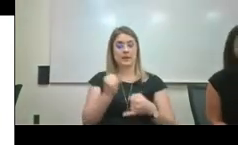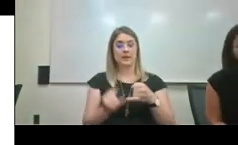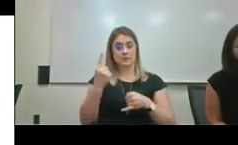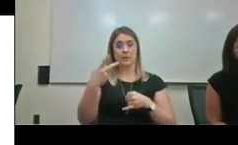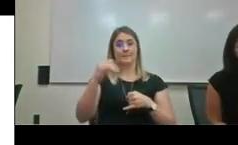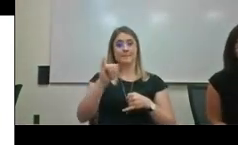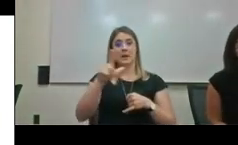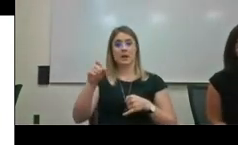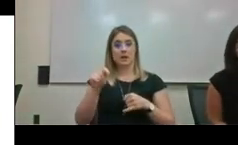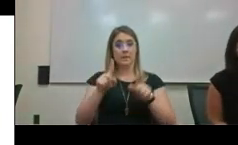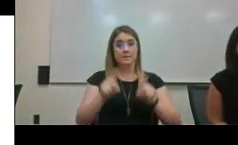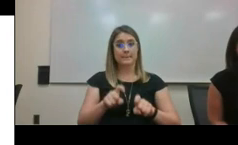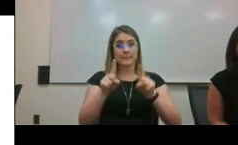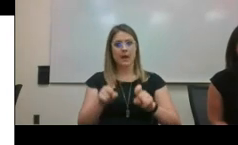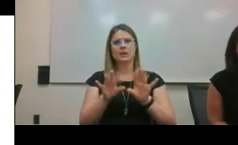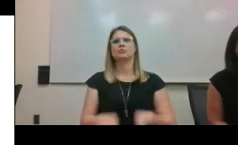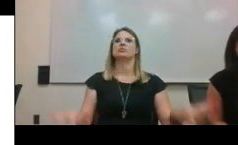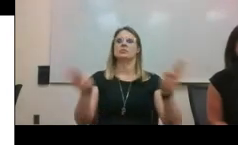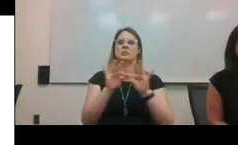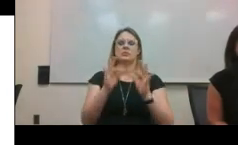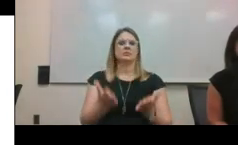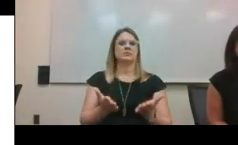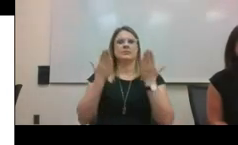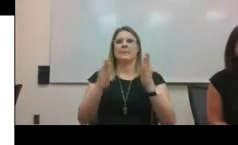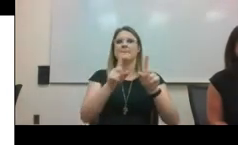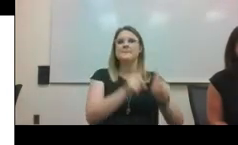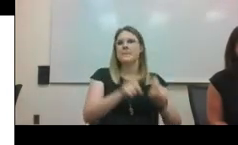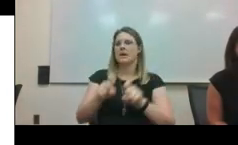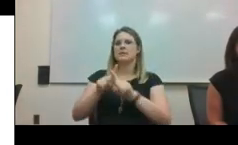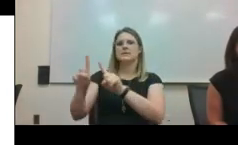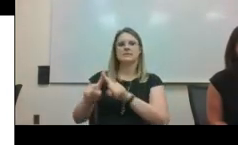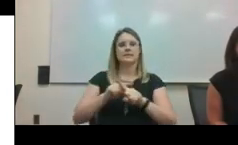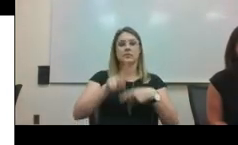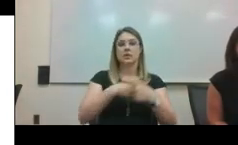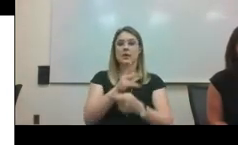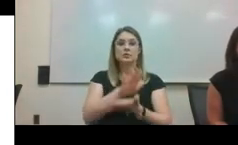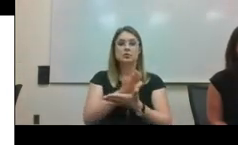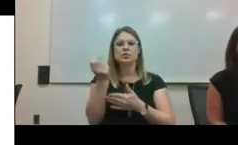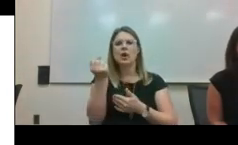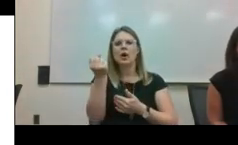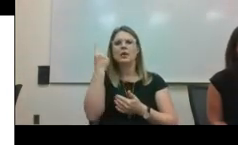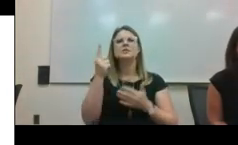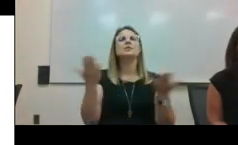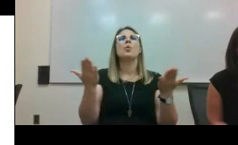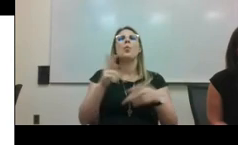Piloting is critical, do piloting in different types of schools to understand what kinds of language the students have access to.